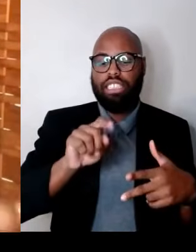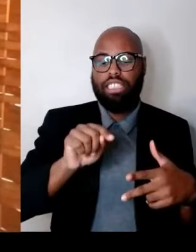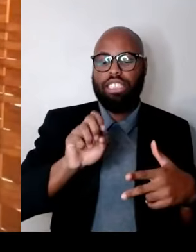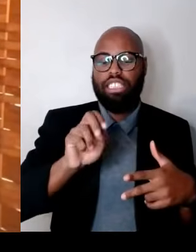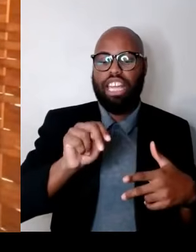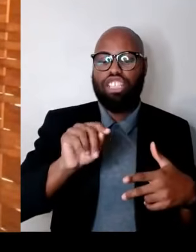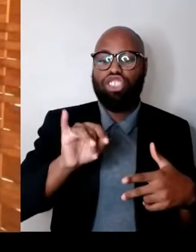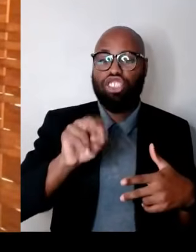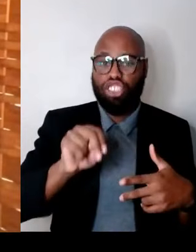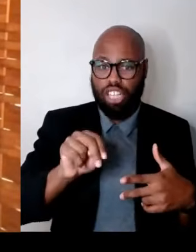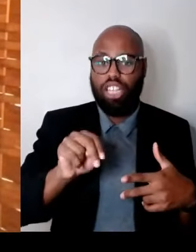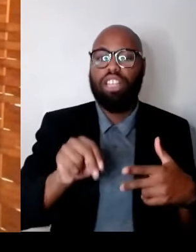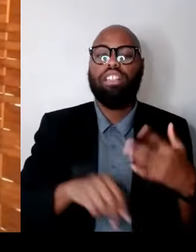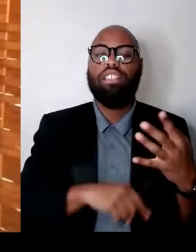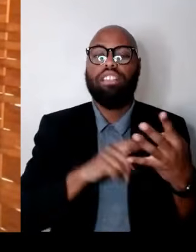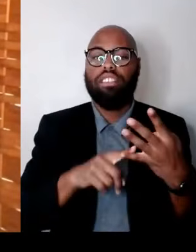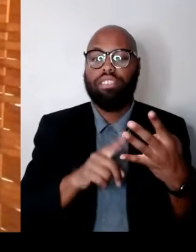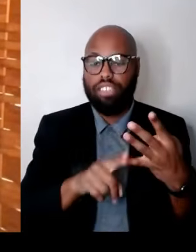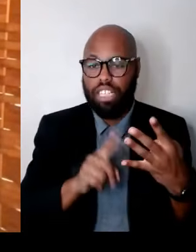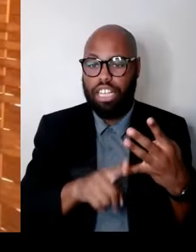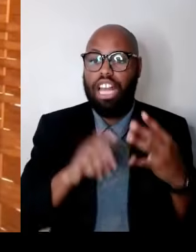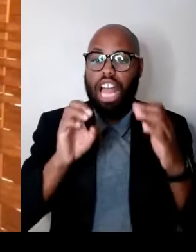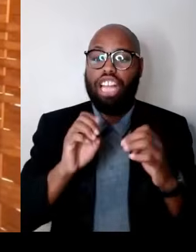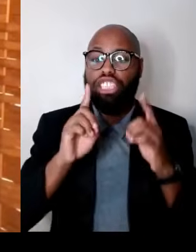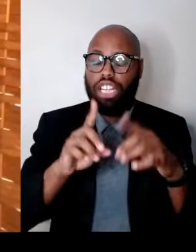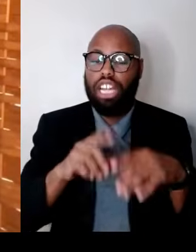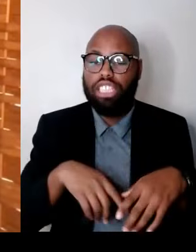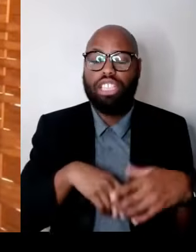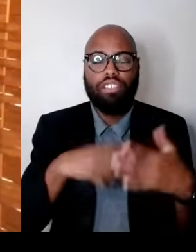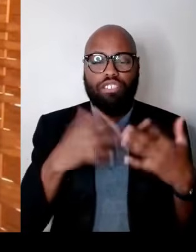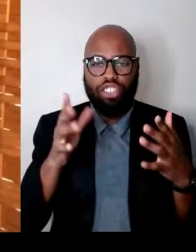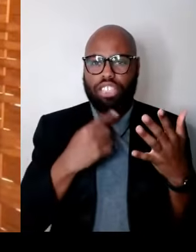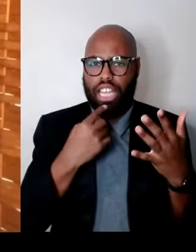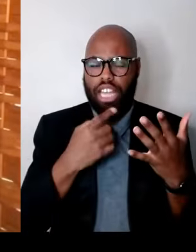but also food security. We don't think about how these laws trickle down,